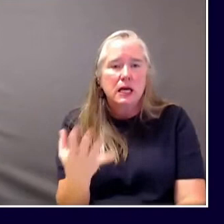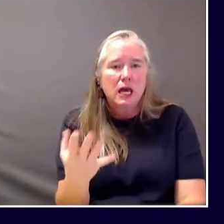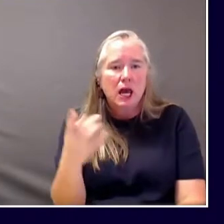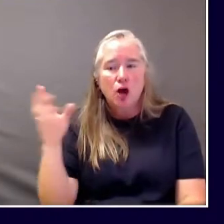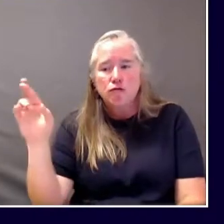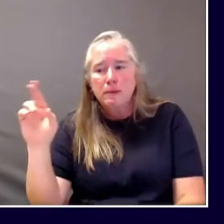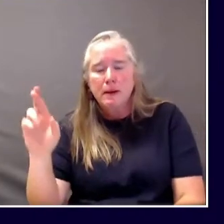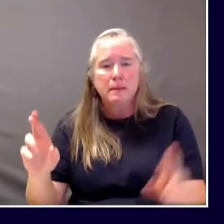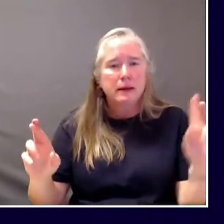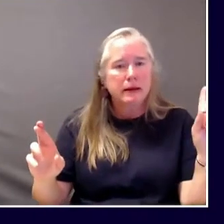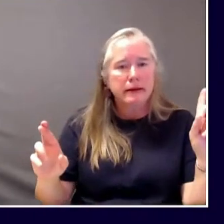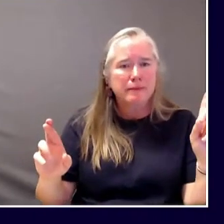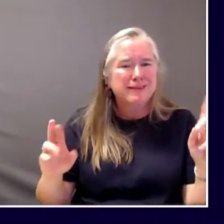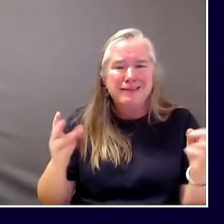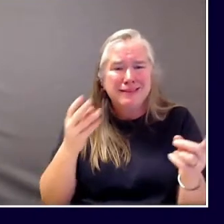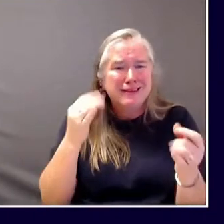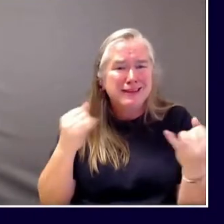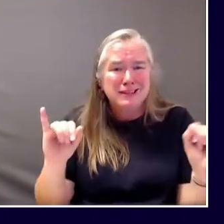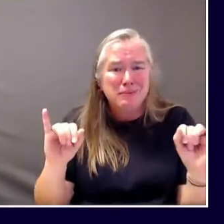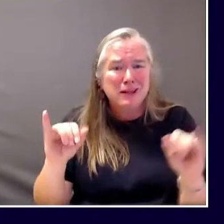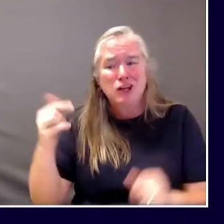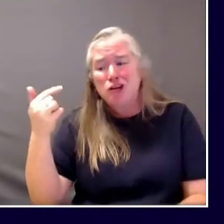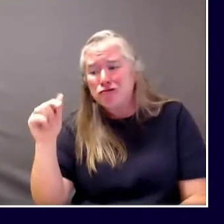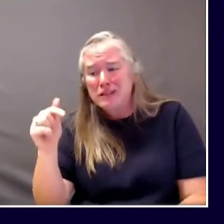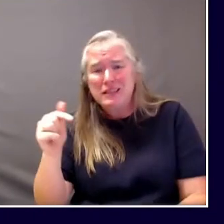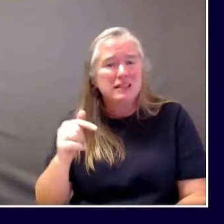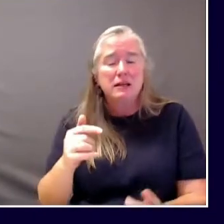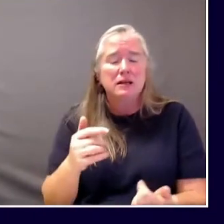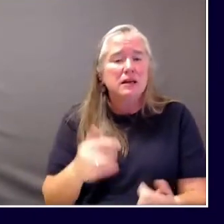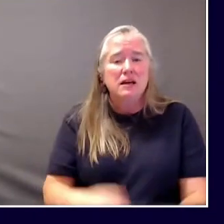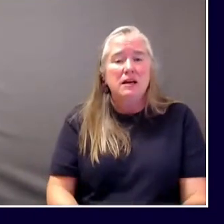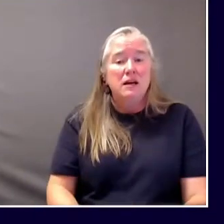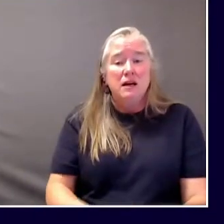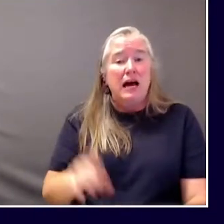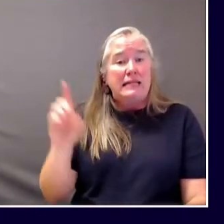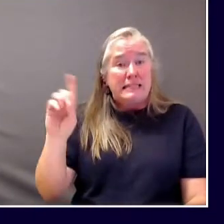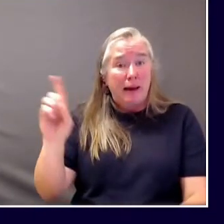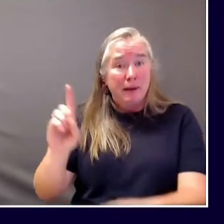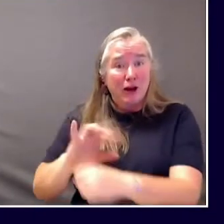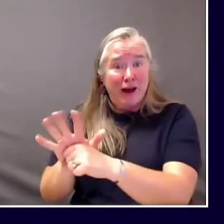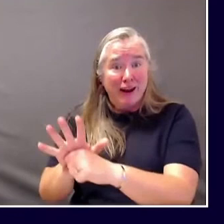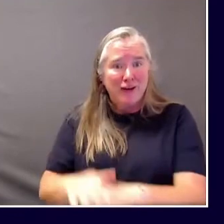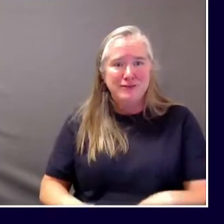or Democrat or independent of